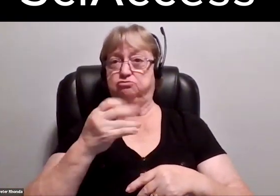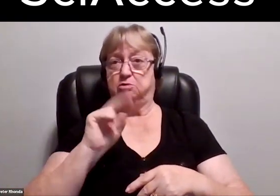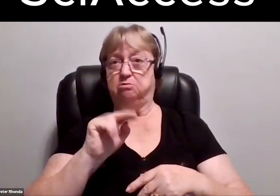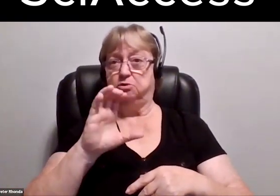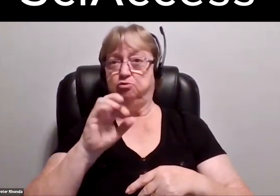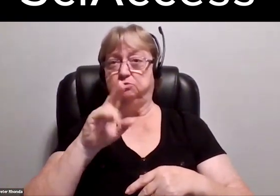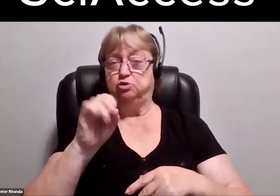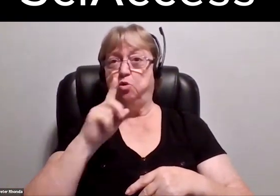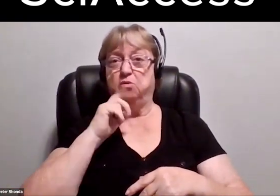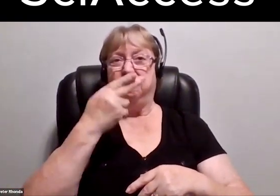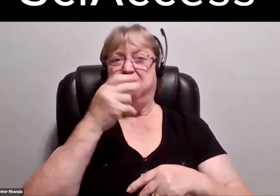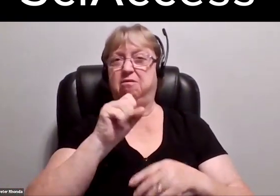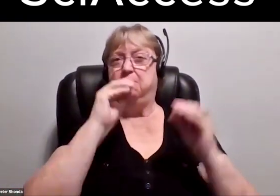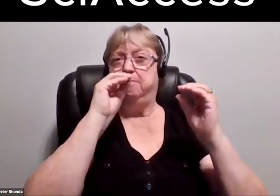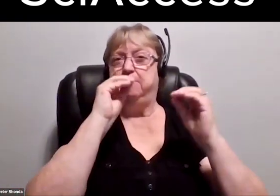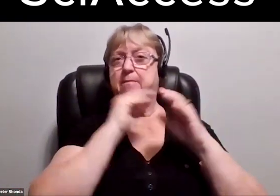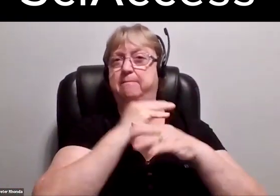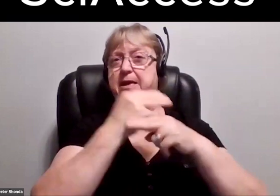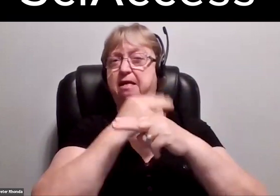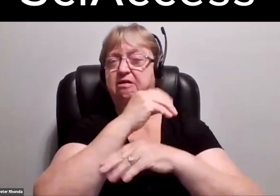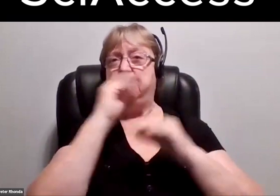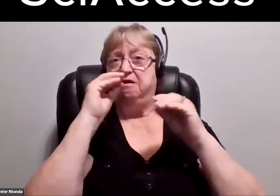and physics teacher with visual impairments in the state of Michigan.